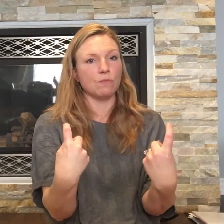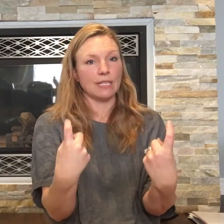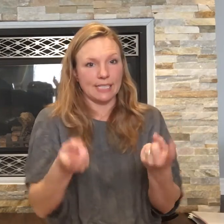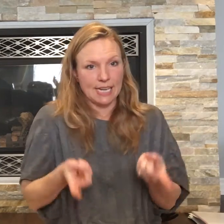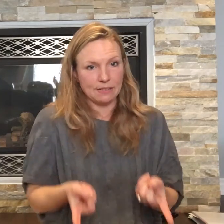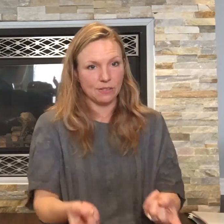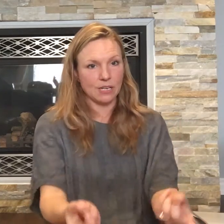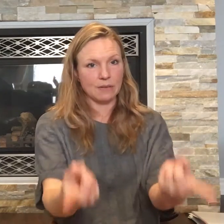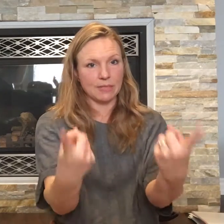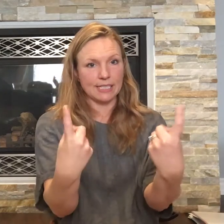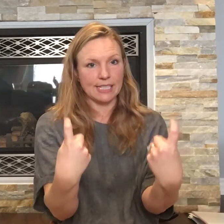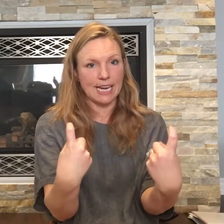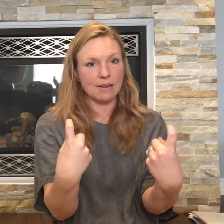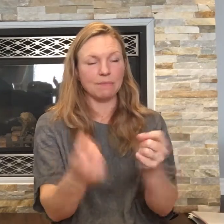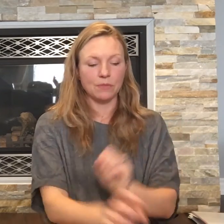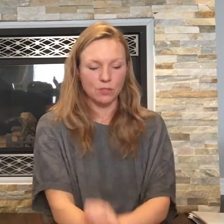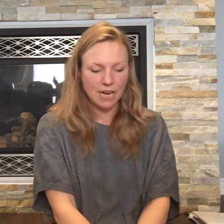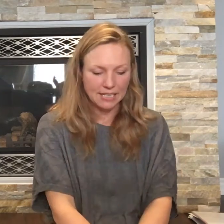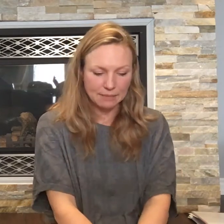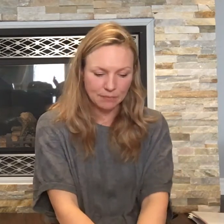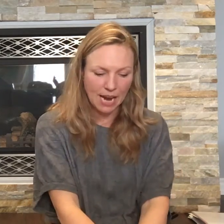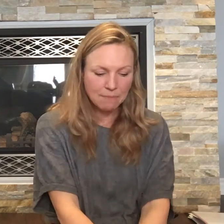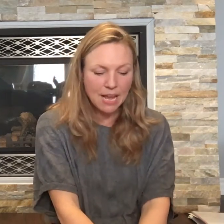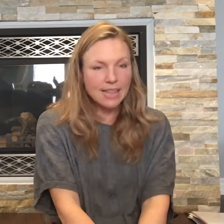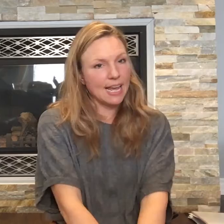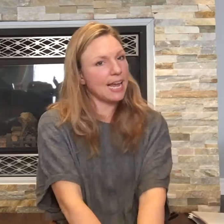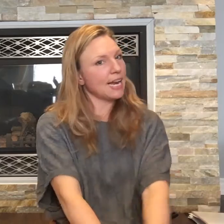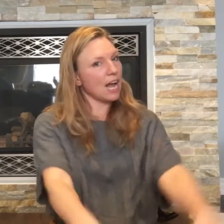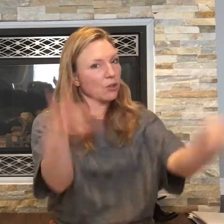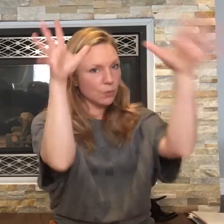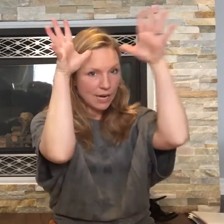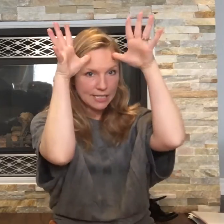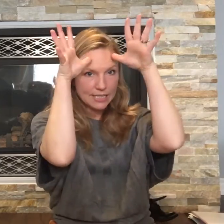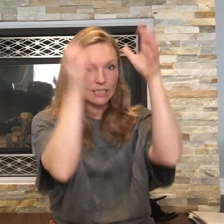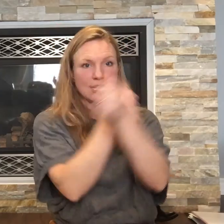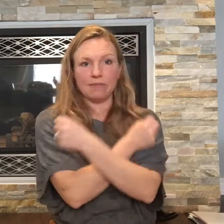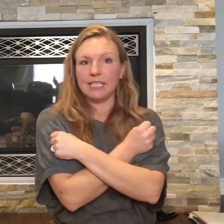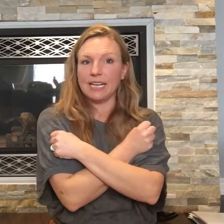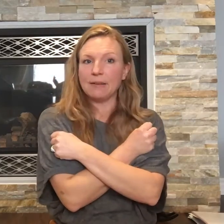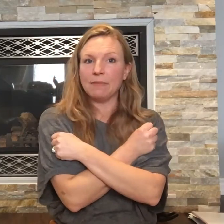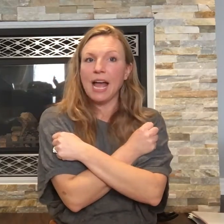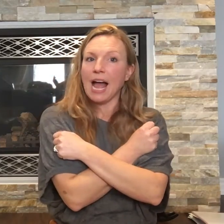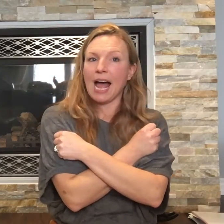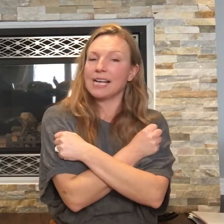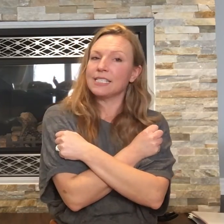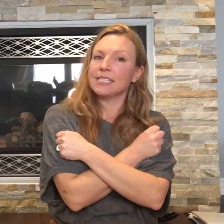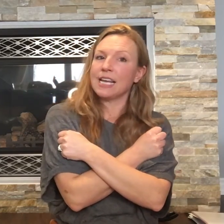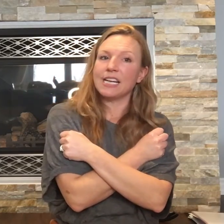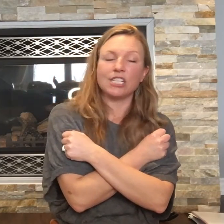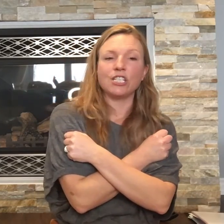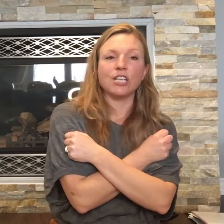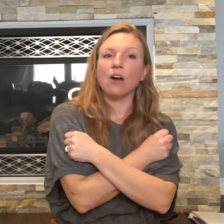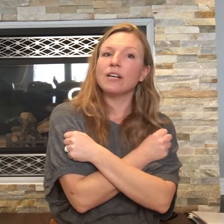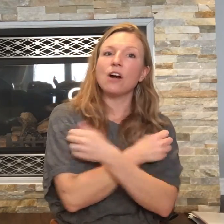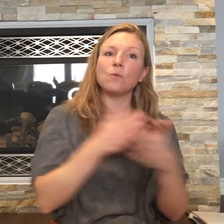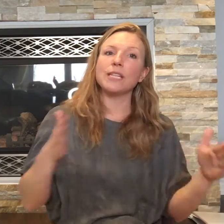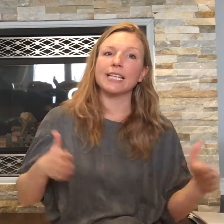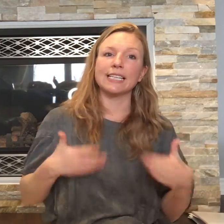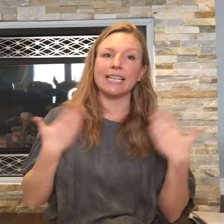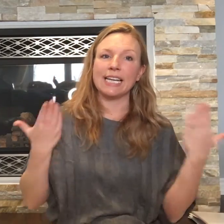my SLEIGH, sorry, my SLEIGH tonight?' Then how the REINDEER LOVED him as they shouted out with GLEE